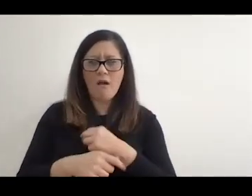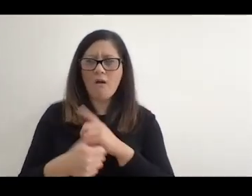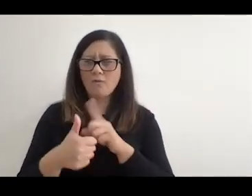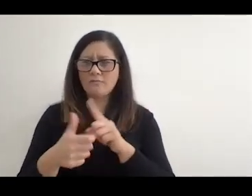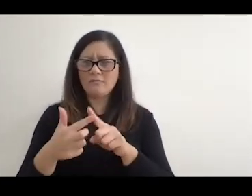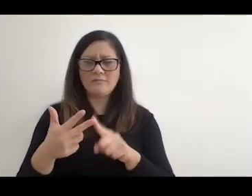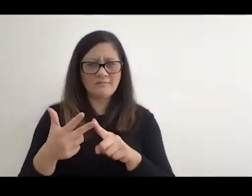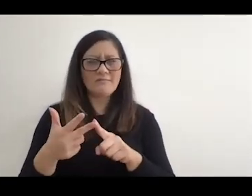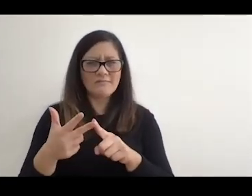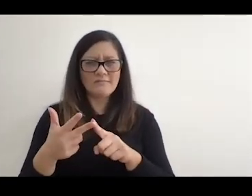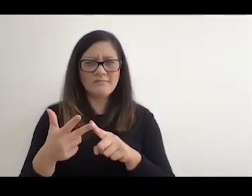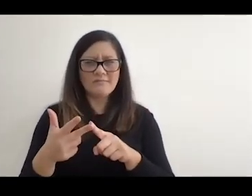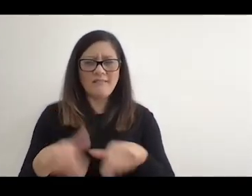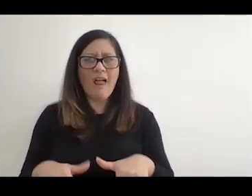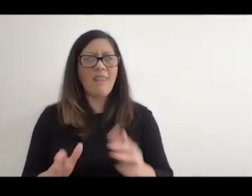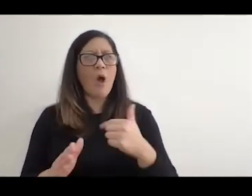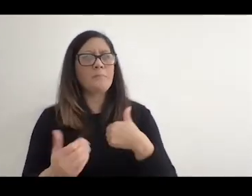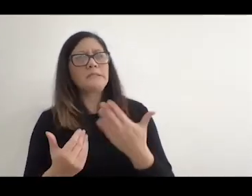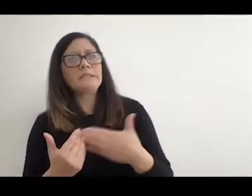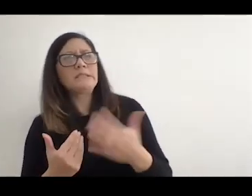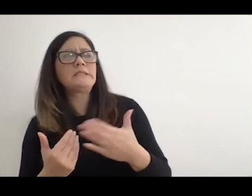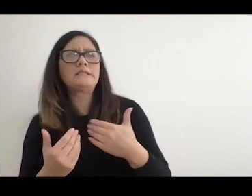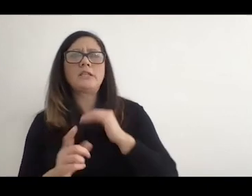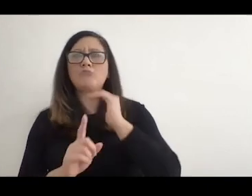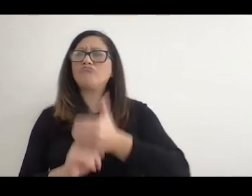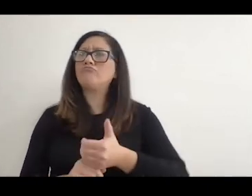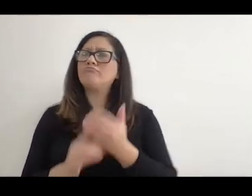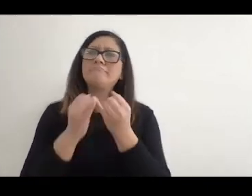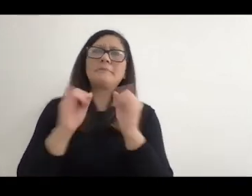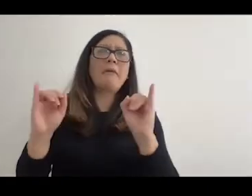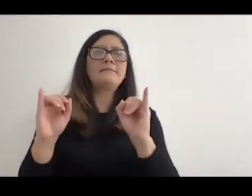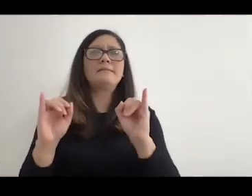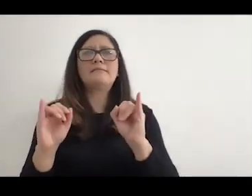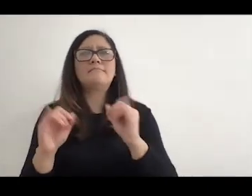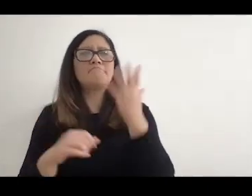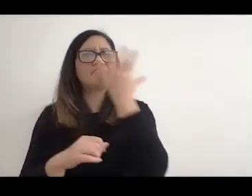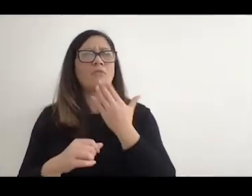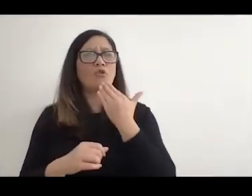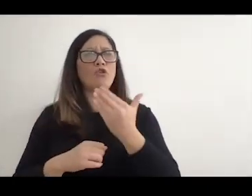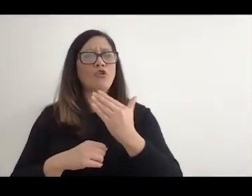or if it prohibits me from being as independent as possible.